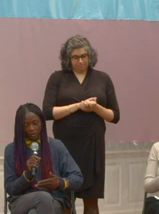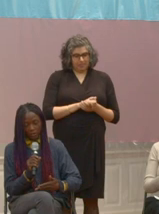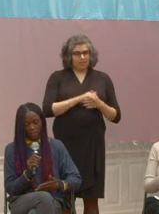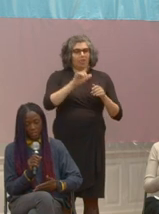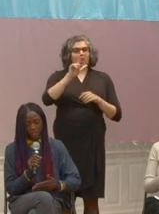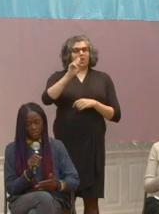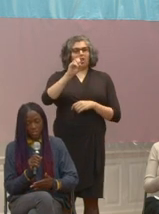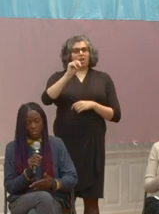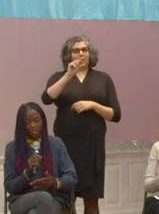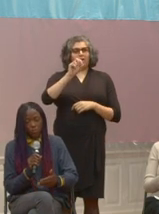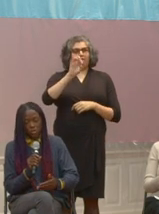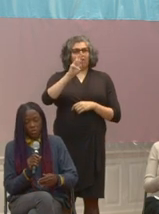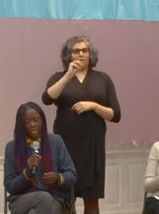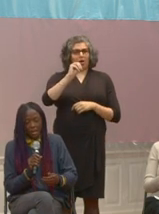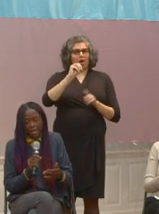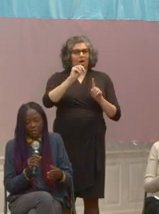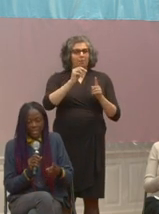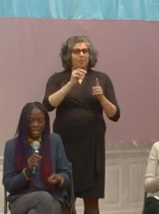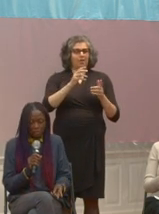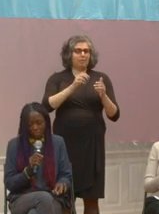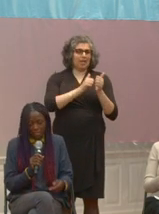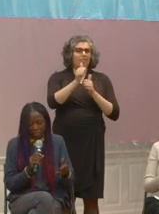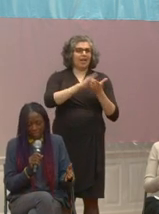where it just doesn't work, you can't hire a human person and be